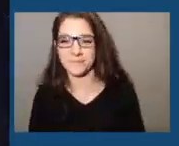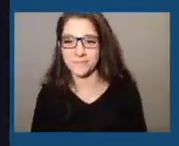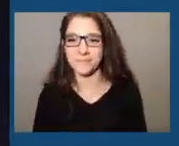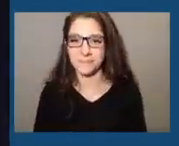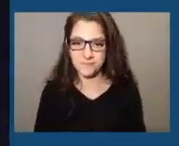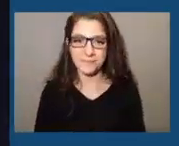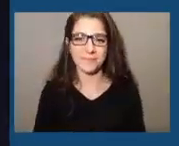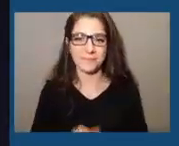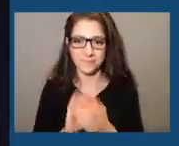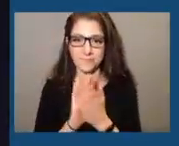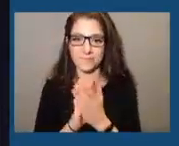thank you.